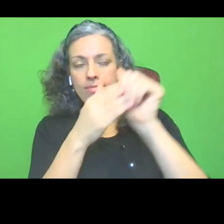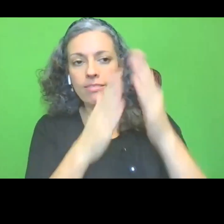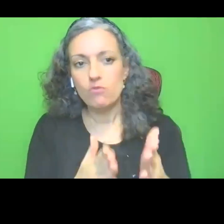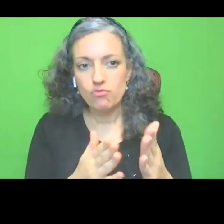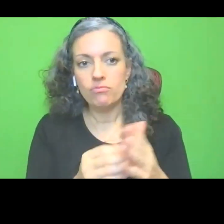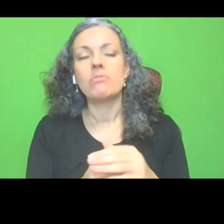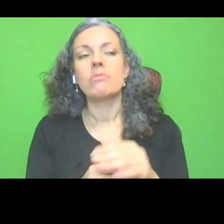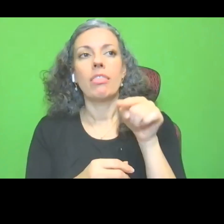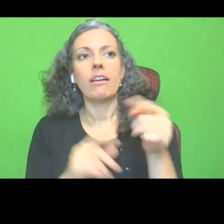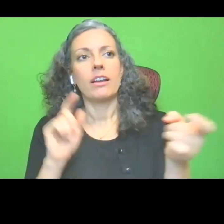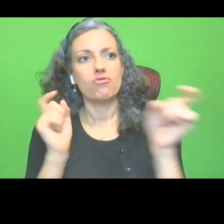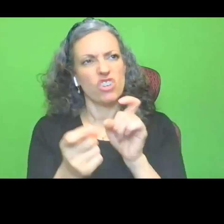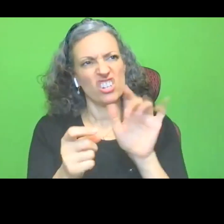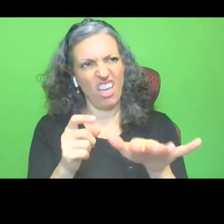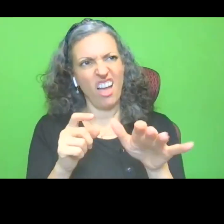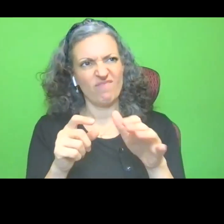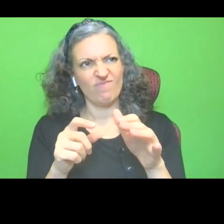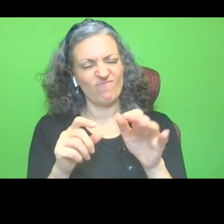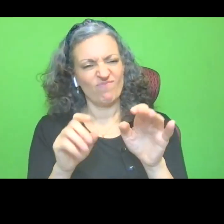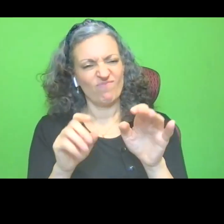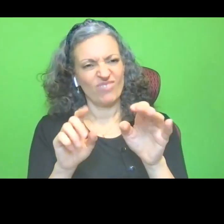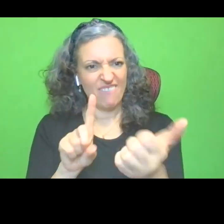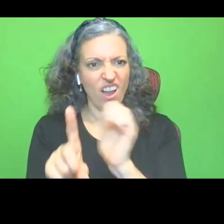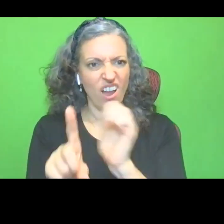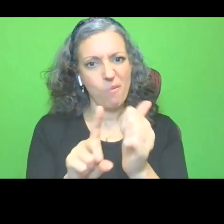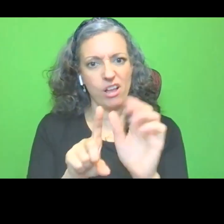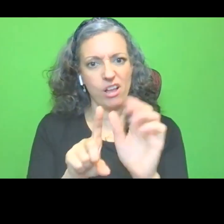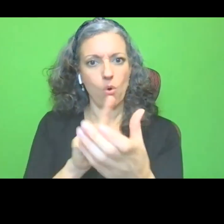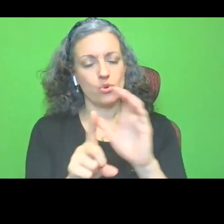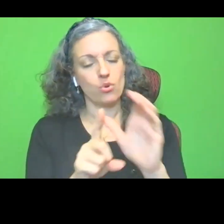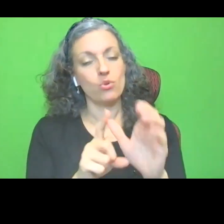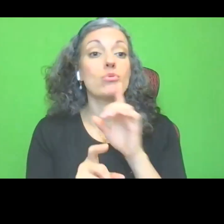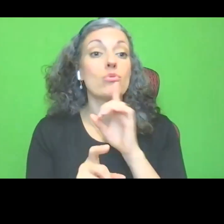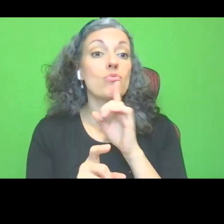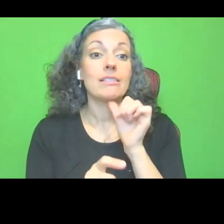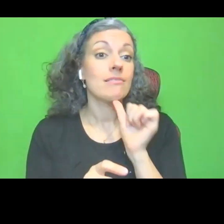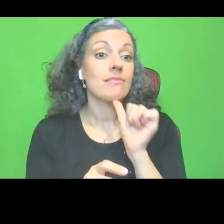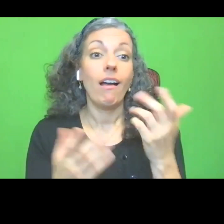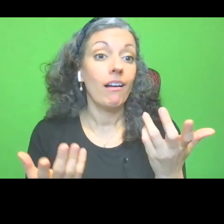that culture. So, yeah, it's not, there's not a template that I have seen.